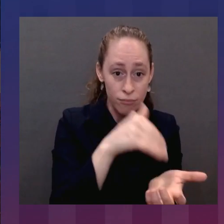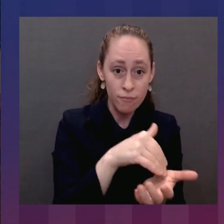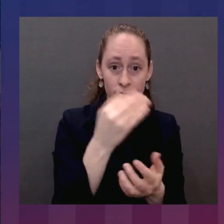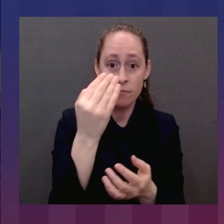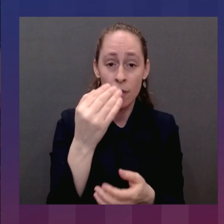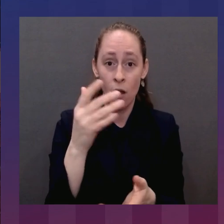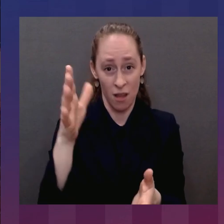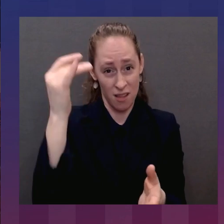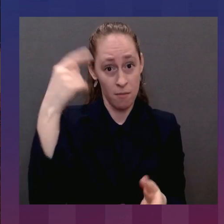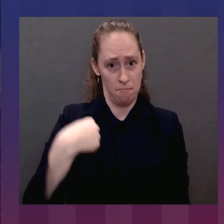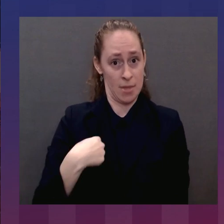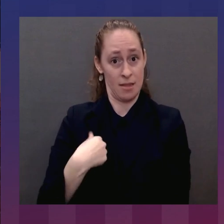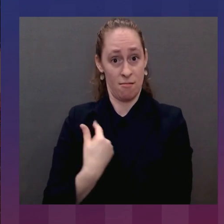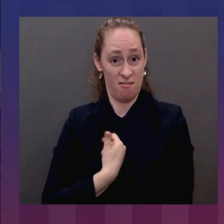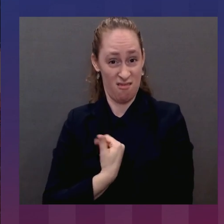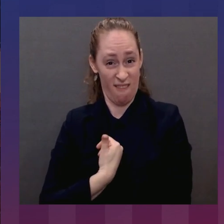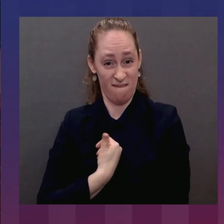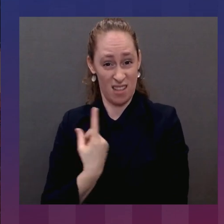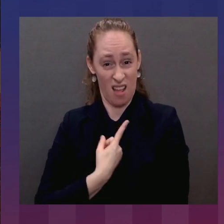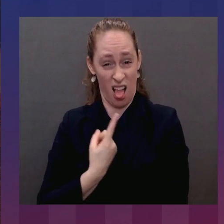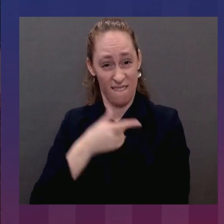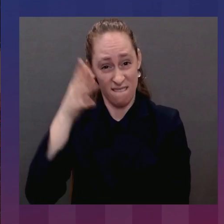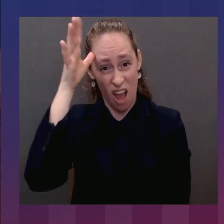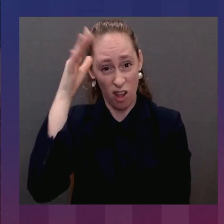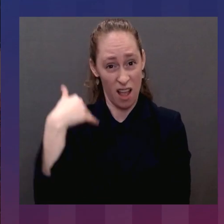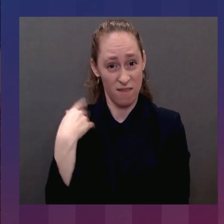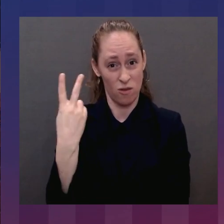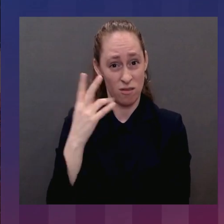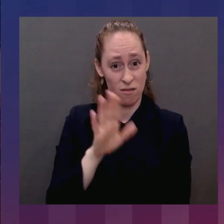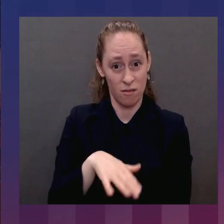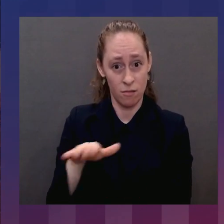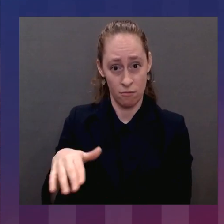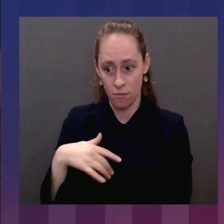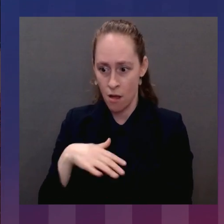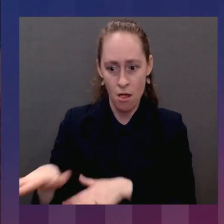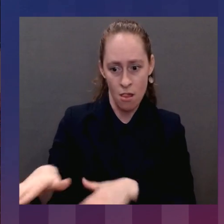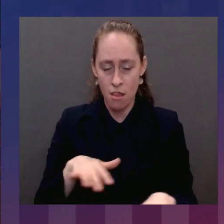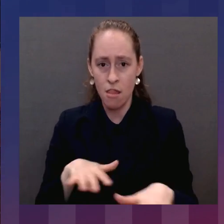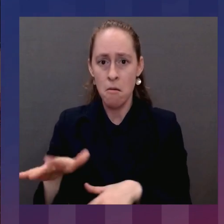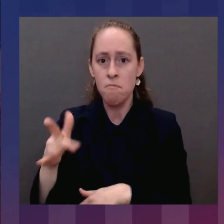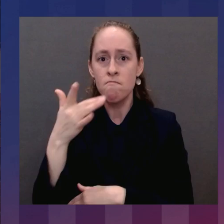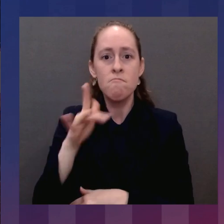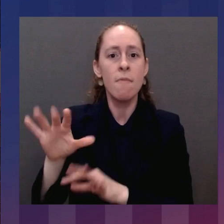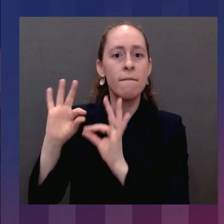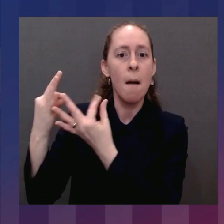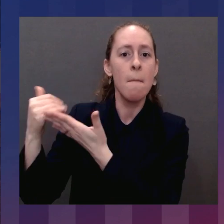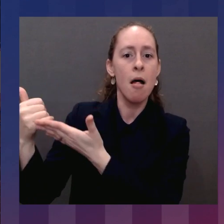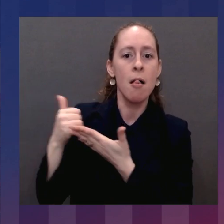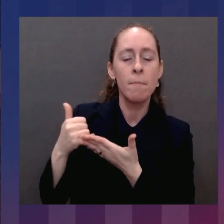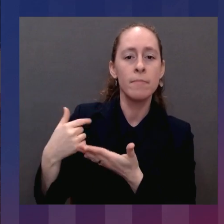I had a mom, a dad, a brother and a sister that really helped. But Middle-class and working families